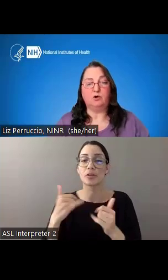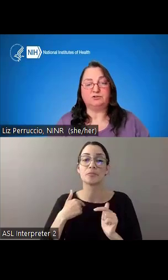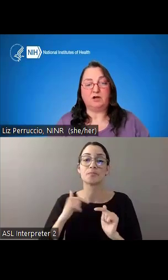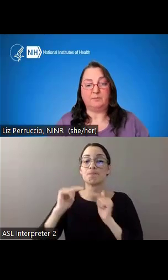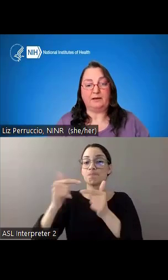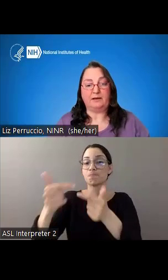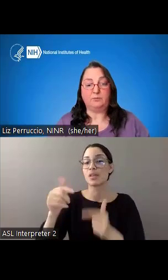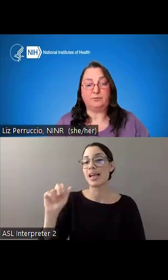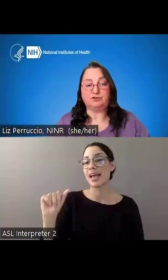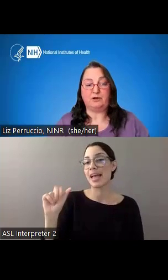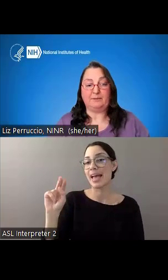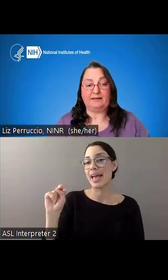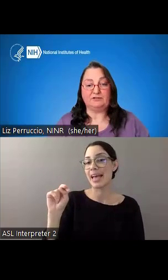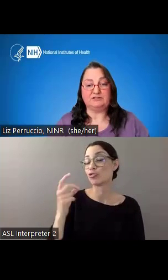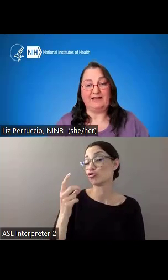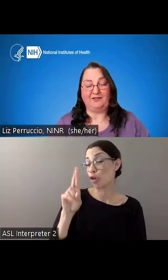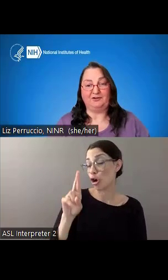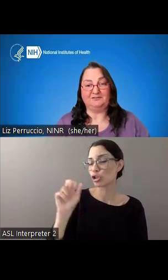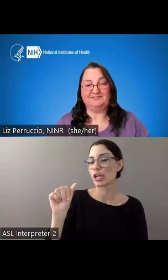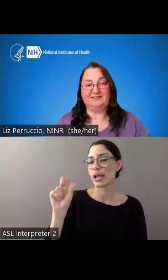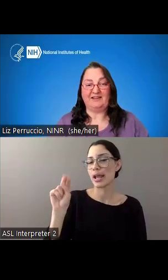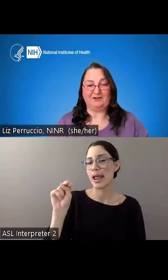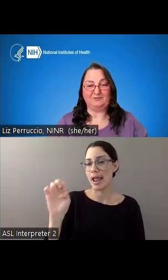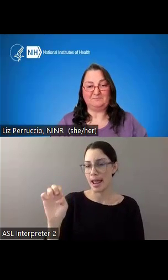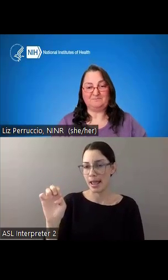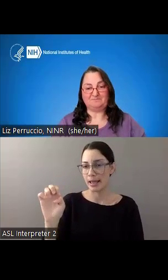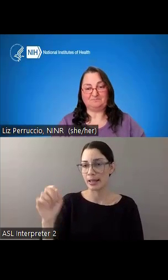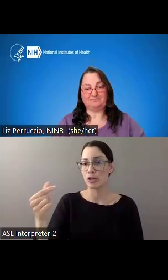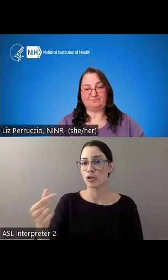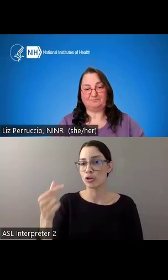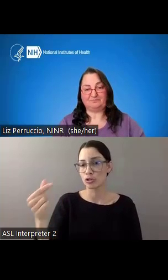who will talk about how to put your application together. Thank you.